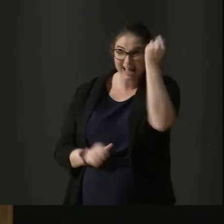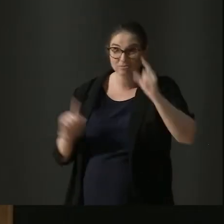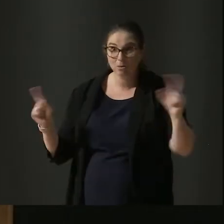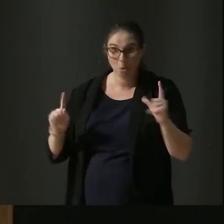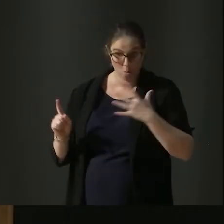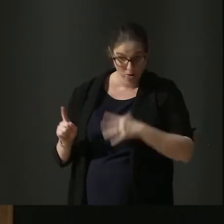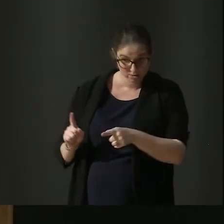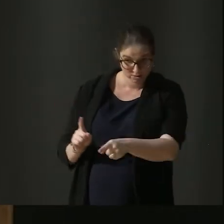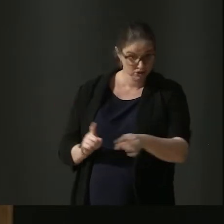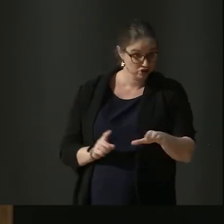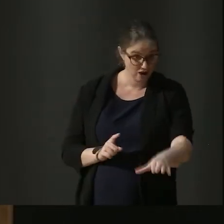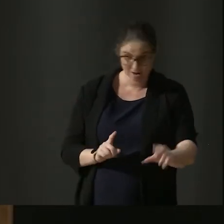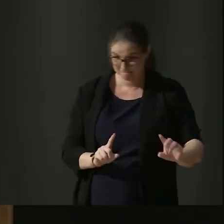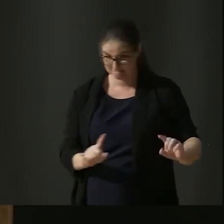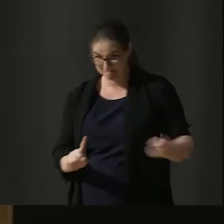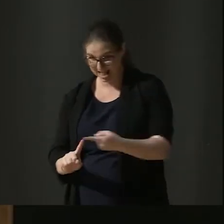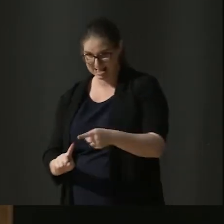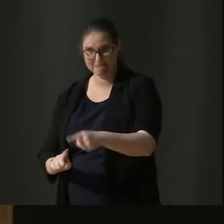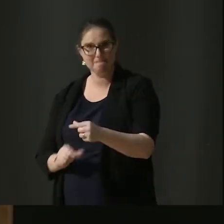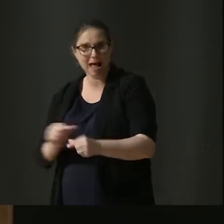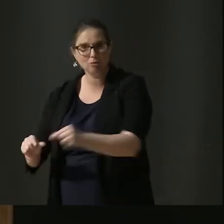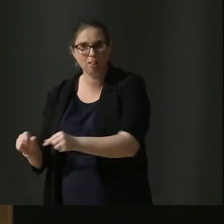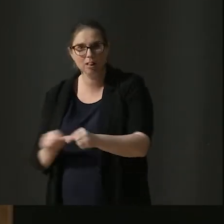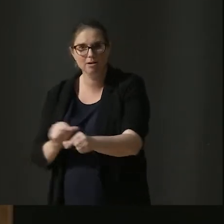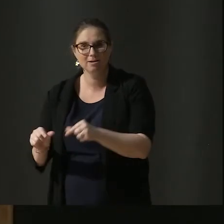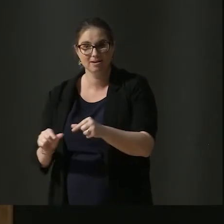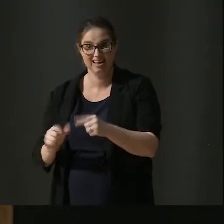us being angry too is not going to be the smoothest pathway there.